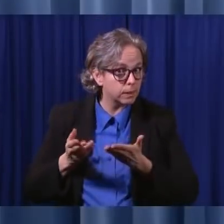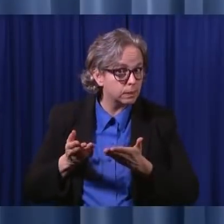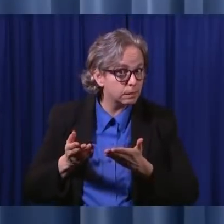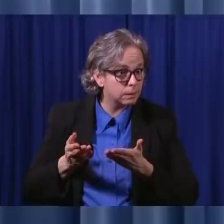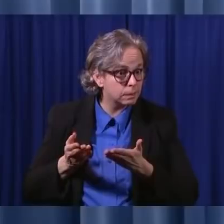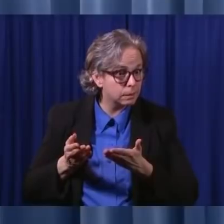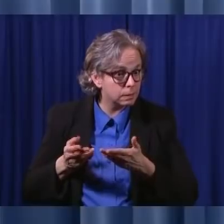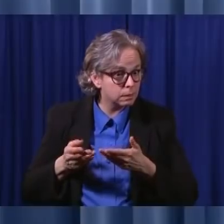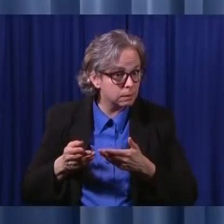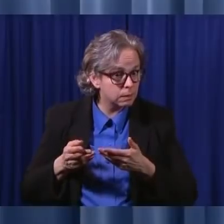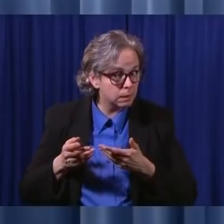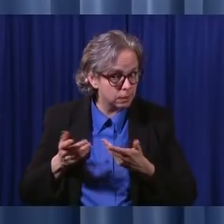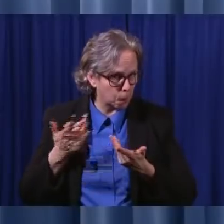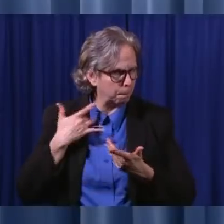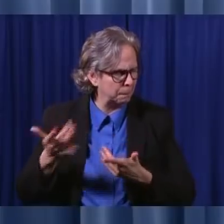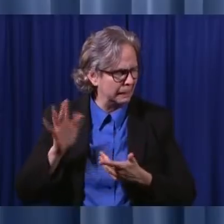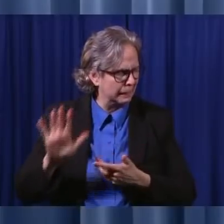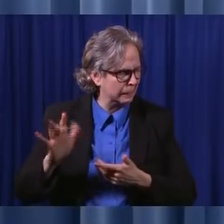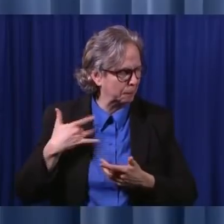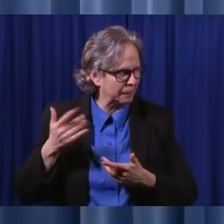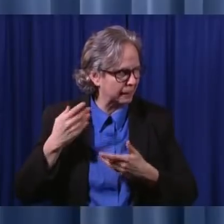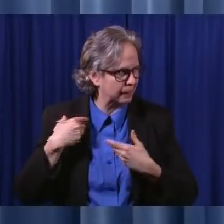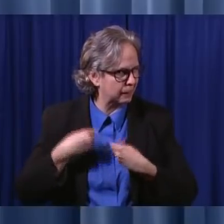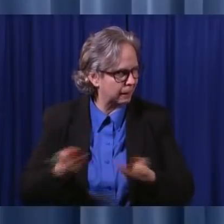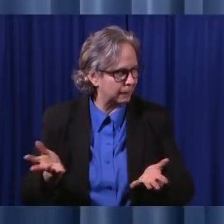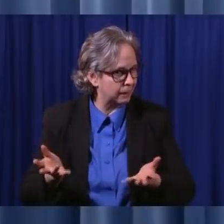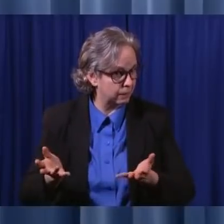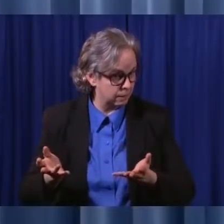OTHER SECTORS THAT WOULD ALSO APPLY AND THE FOOD SERVICES.